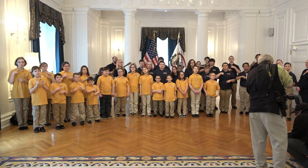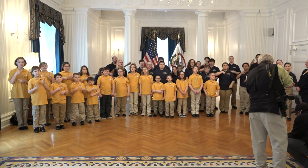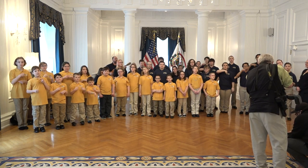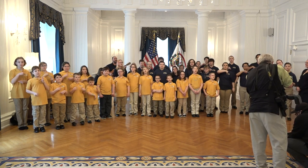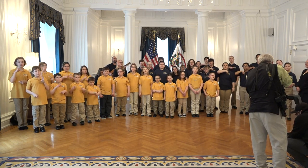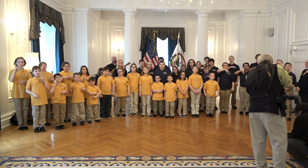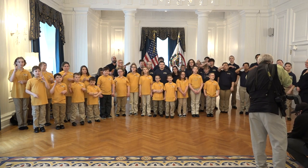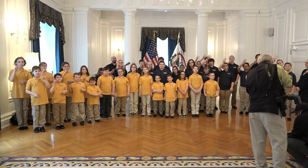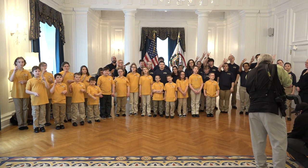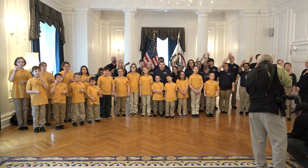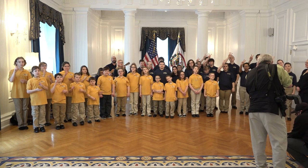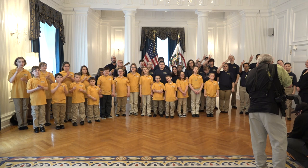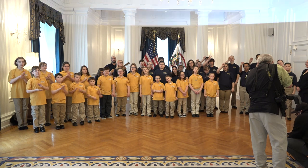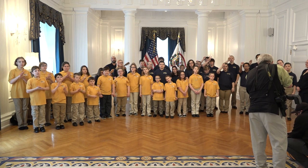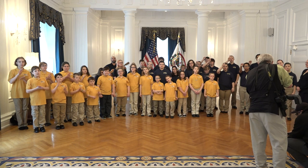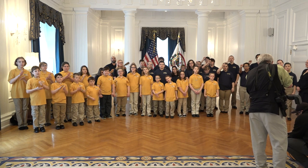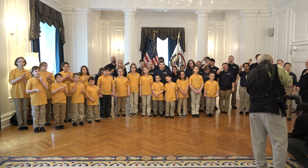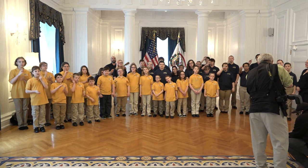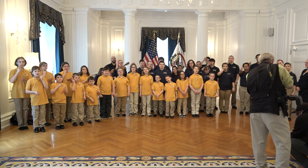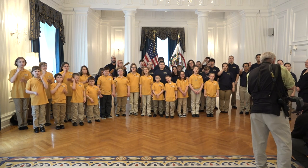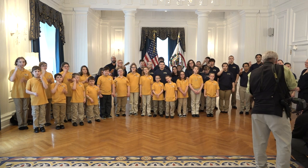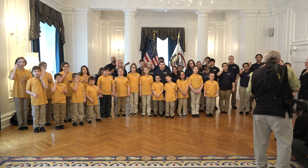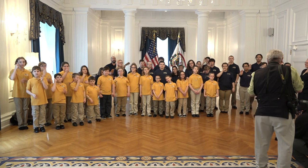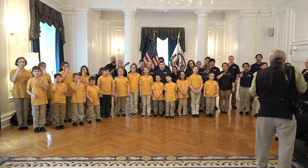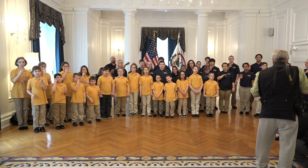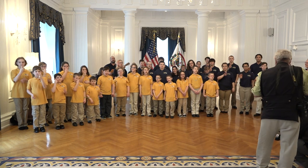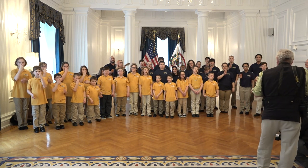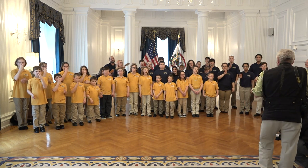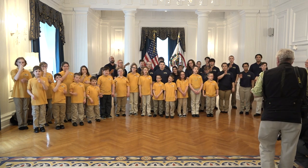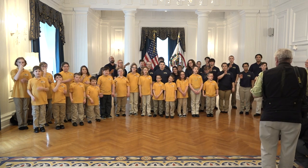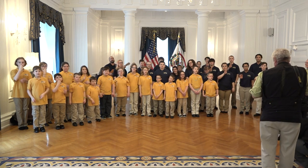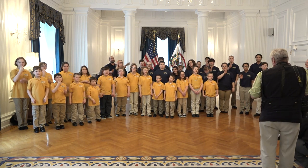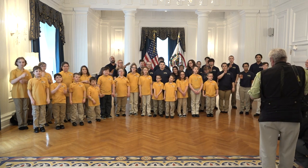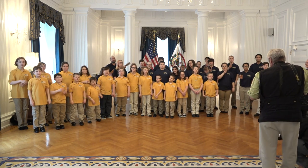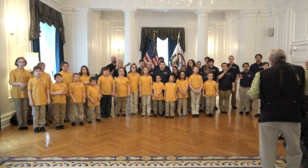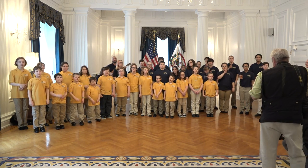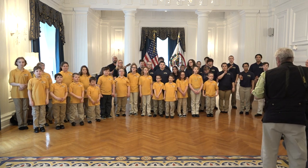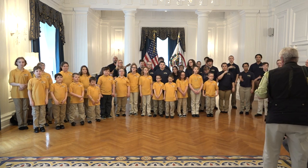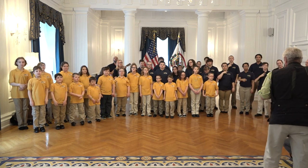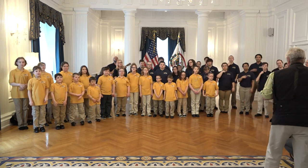We're the West Virginia Schools for Deaf and Blind